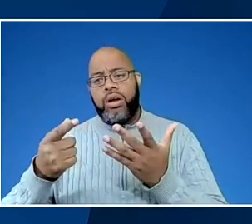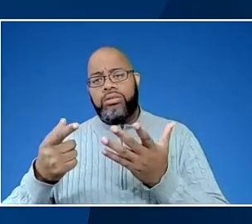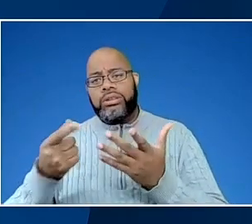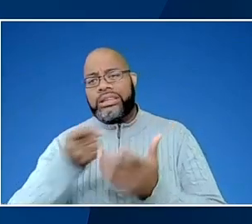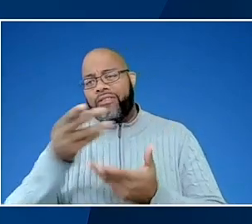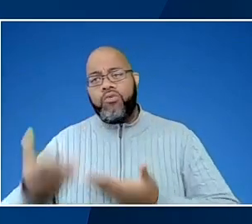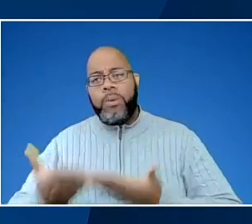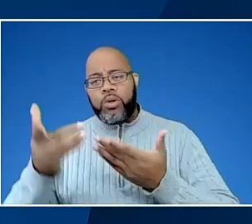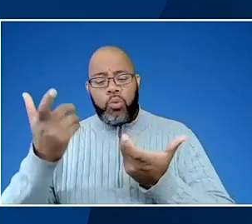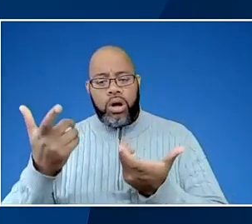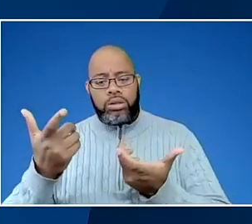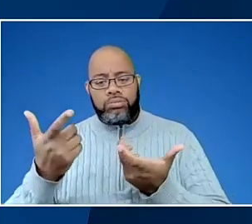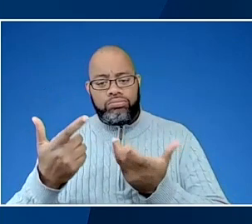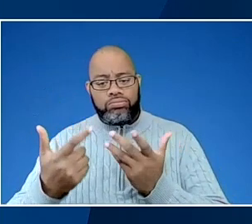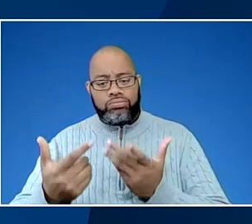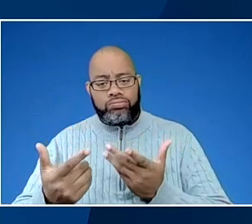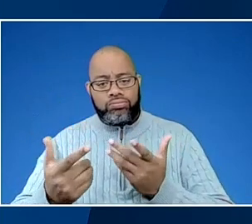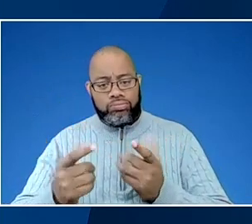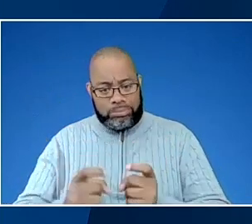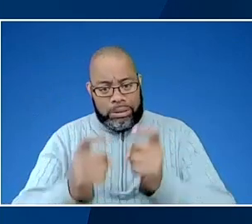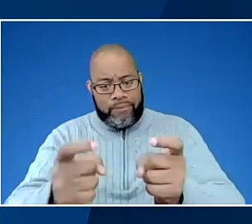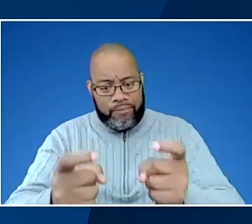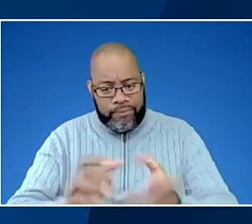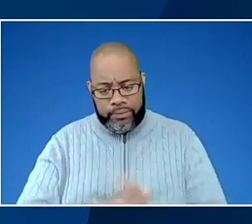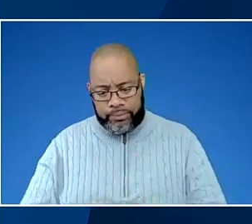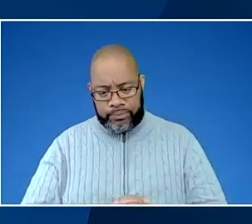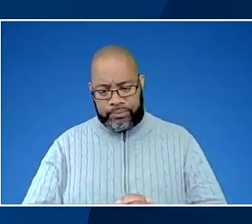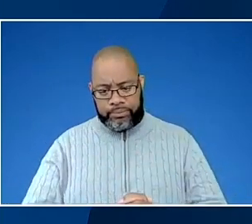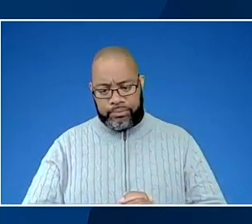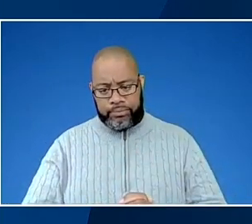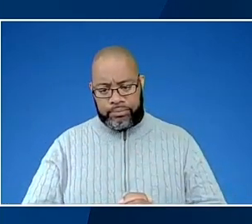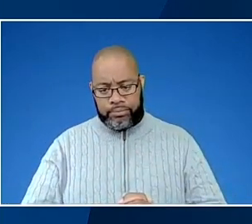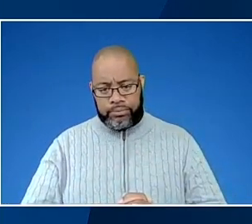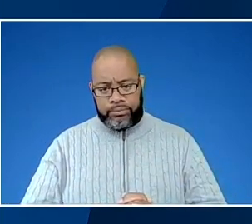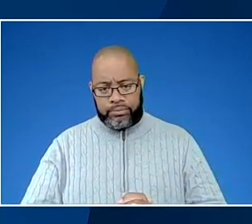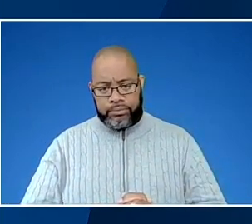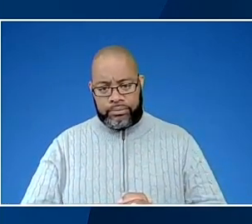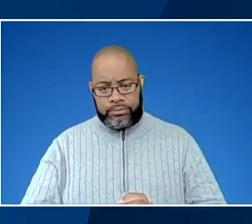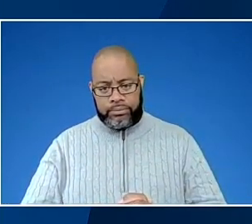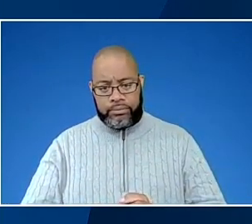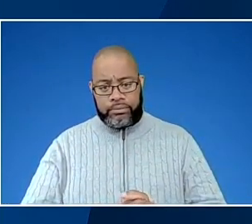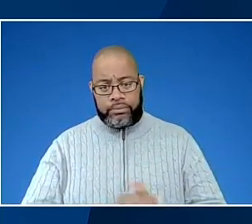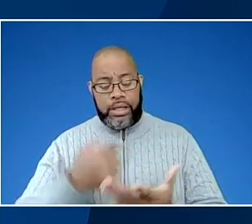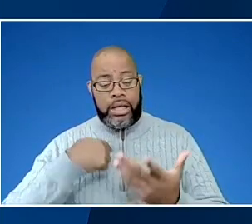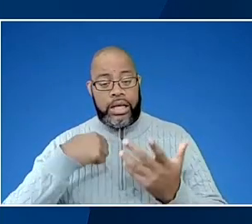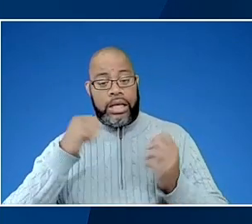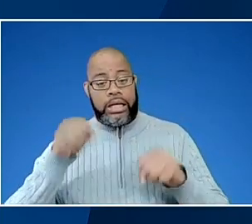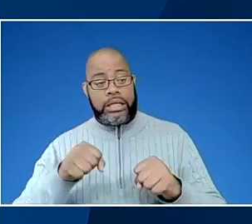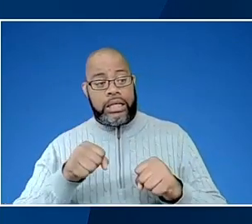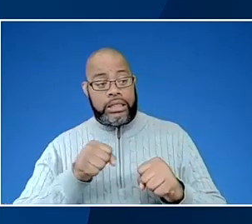forward? You know, I can discuss- I can either stop there and, like, let you all